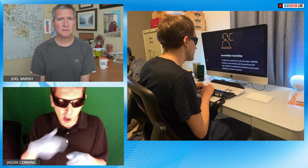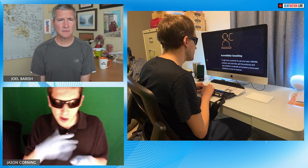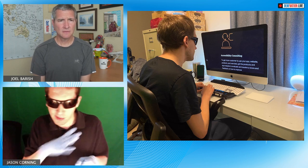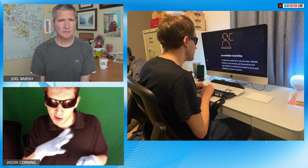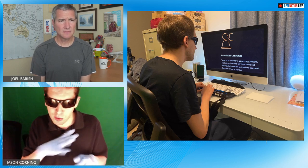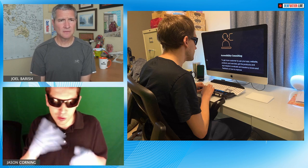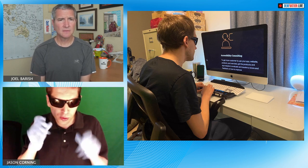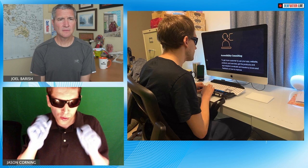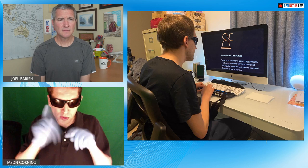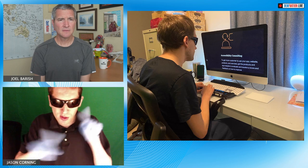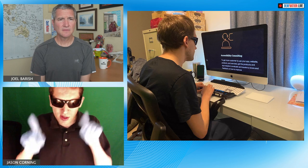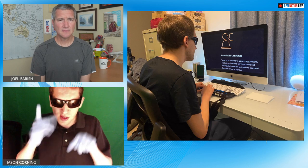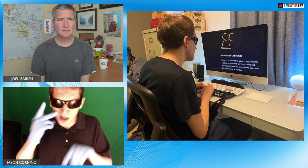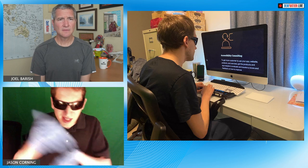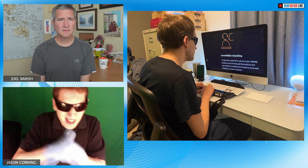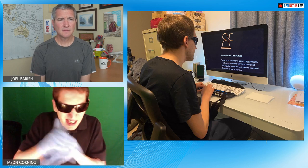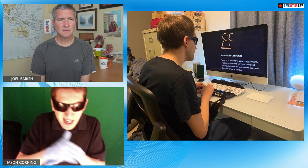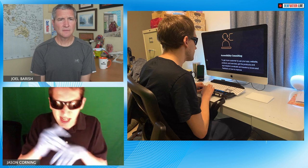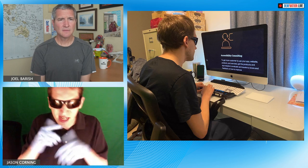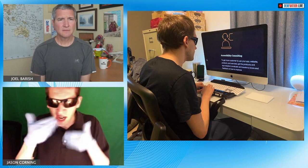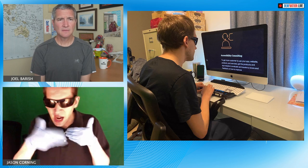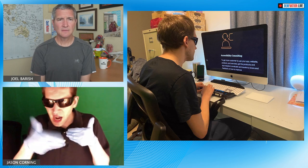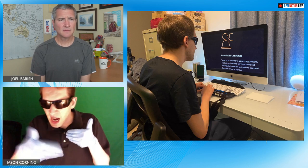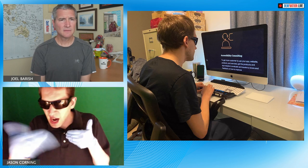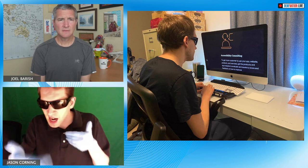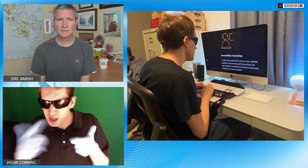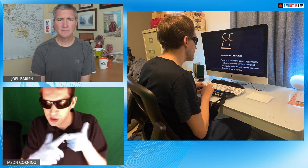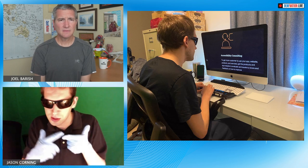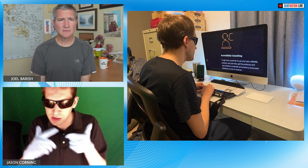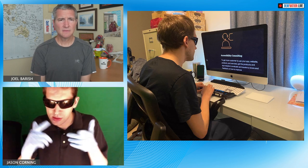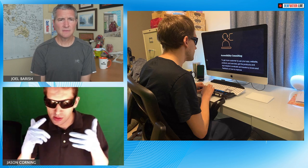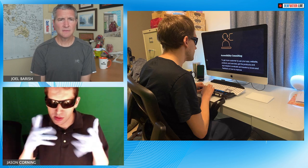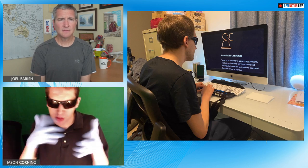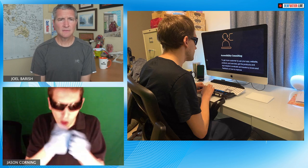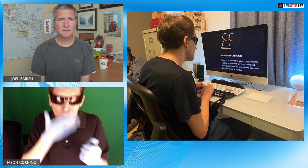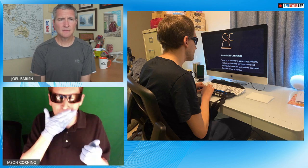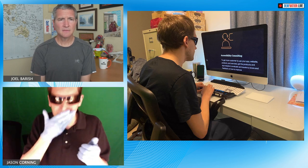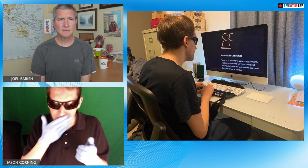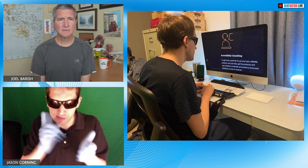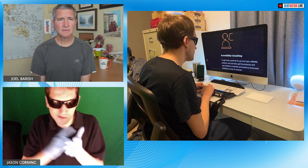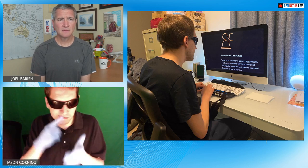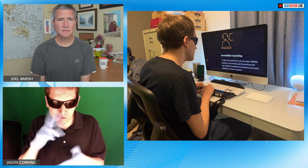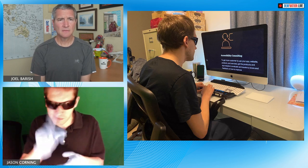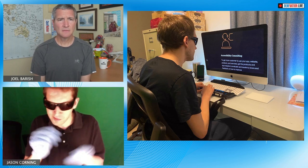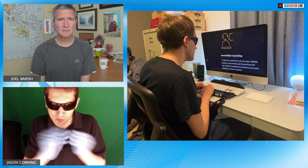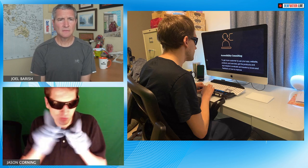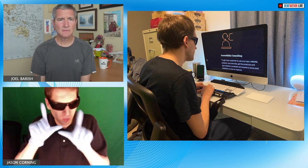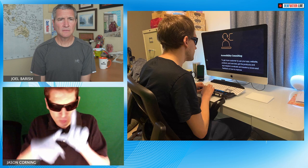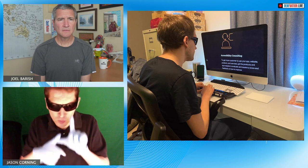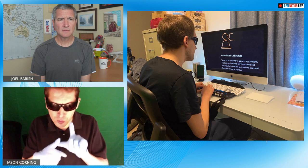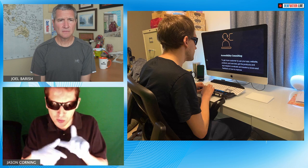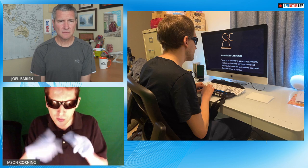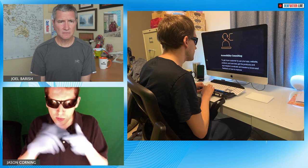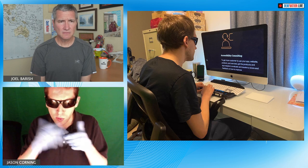telling people I’m fine, however, I can’t see at night, until time goes by they start getting into an accident doctor telling them no more driving and revoke their license,